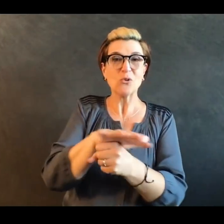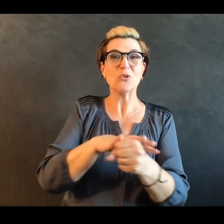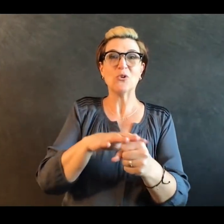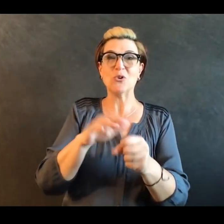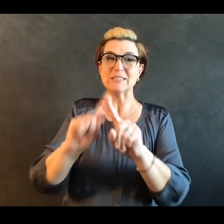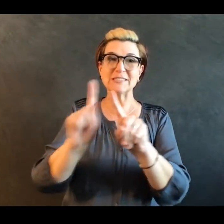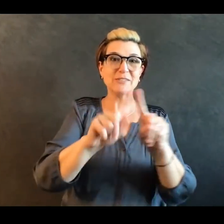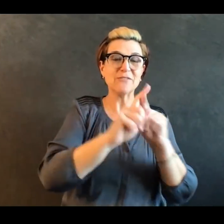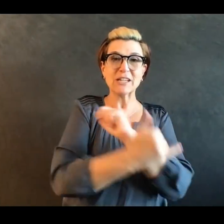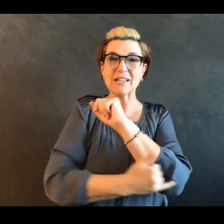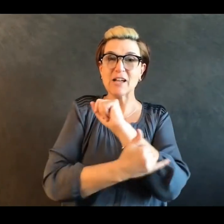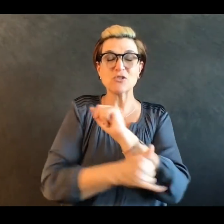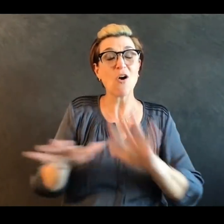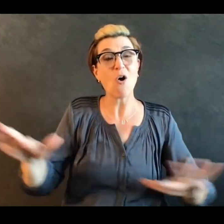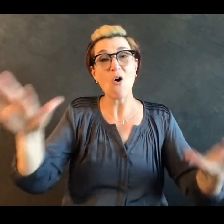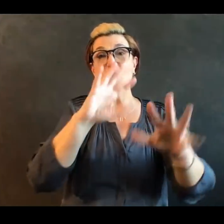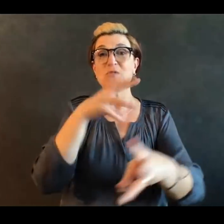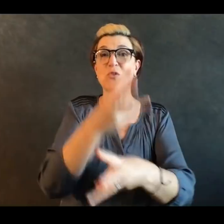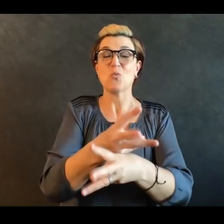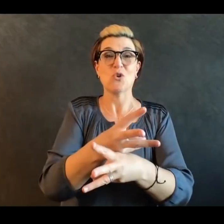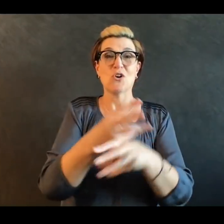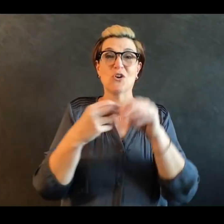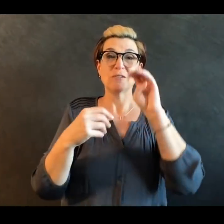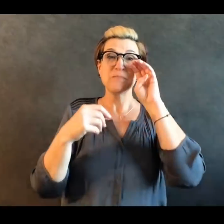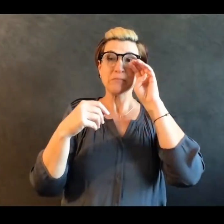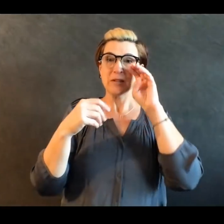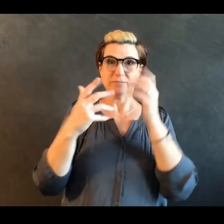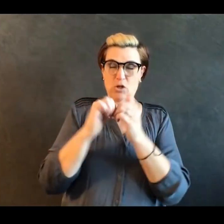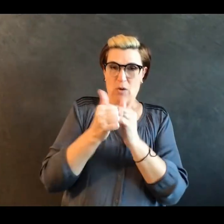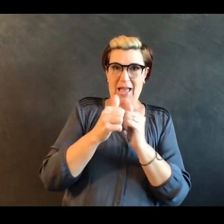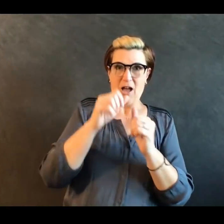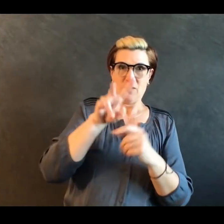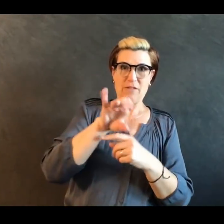around the globe and I assure you that they are continuing to invest in the